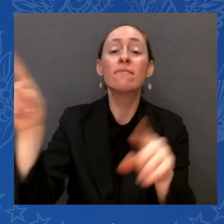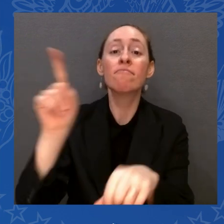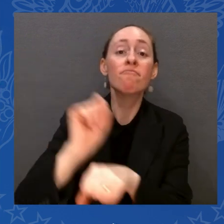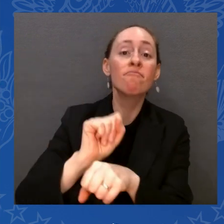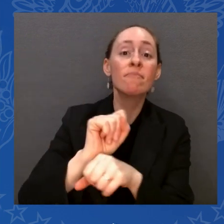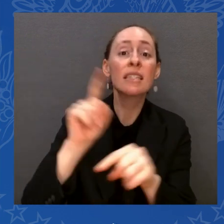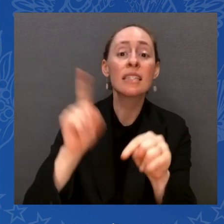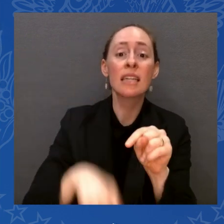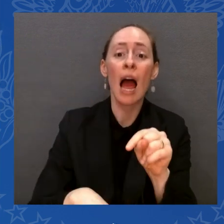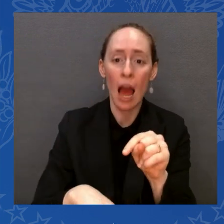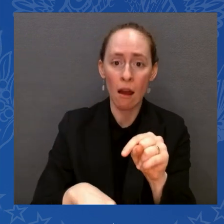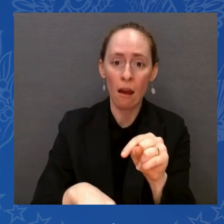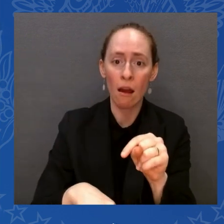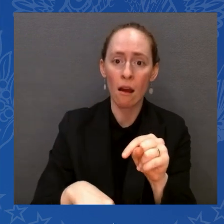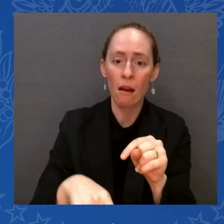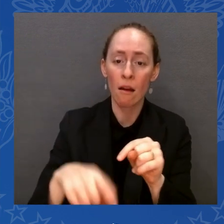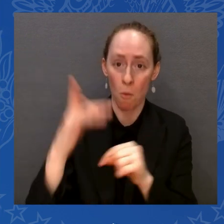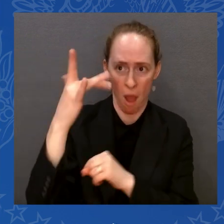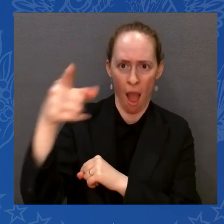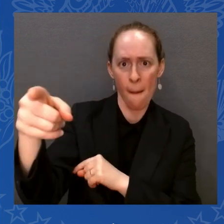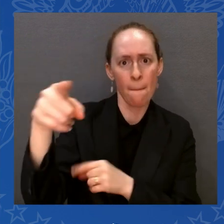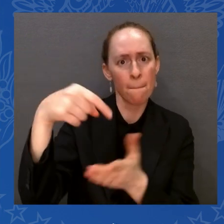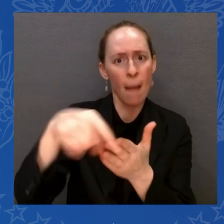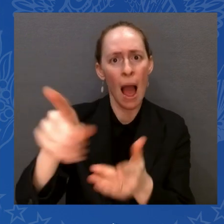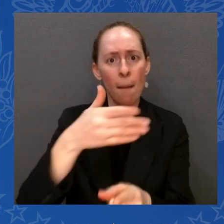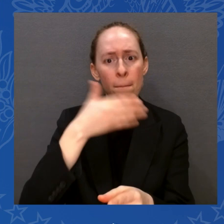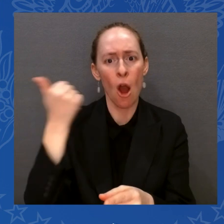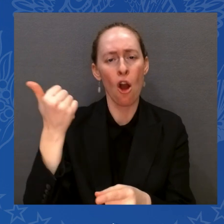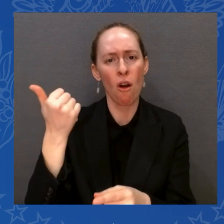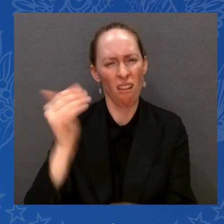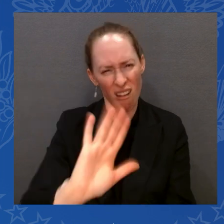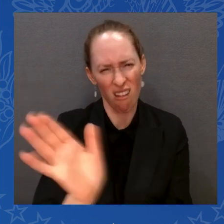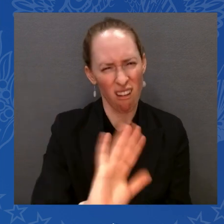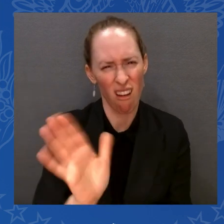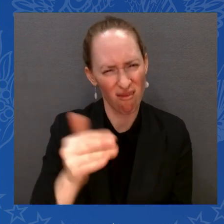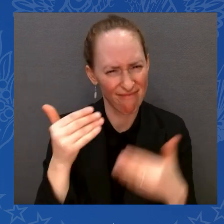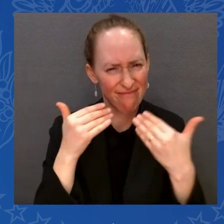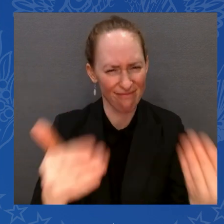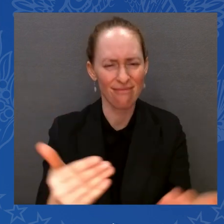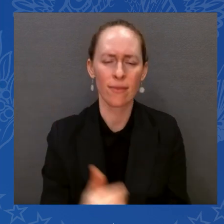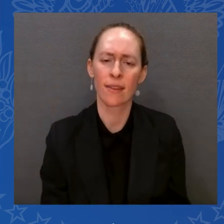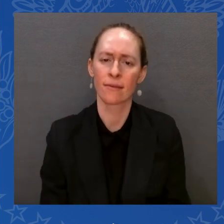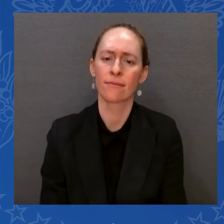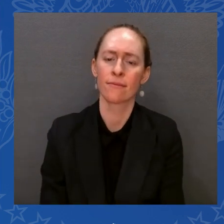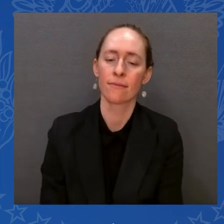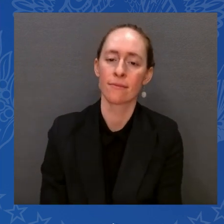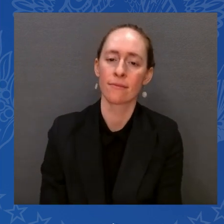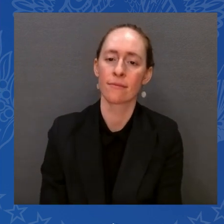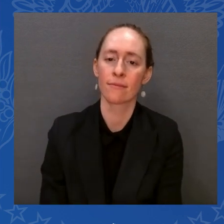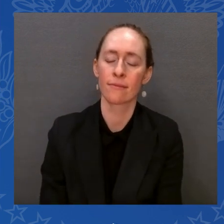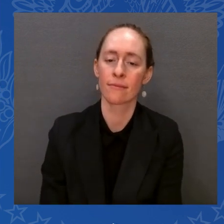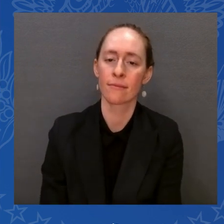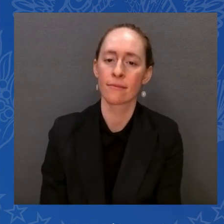Look, one of my objectives is to store the dignity of work to restore it. You know, we've made a lot of progress over